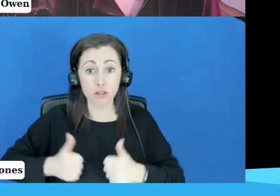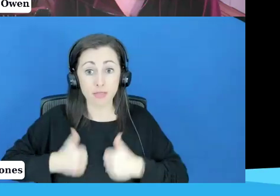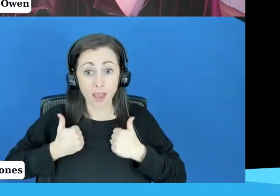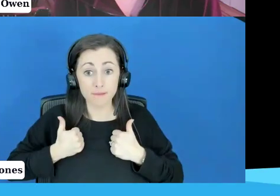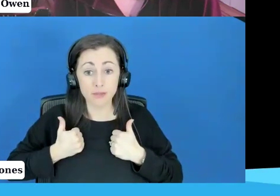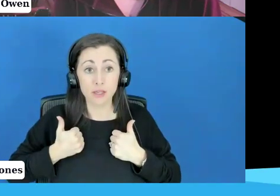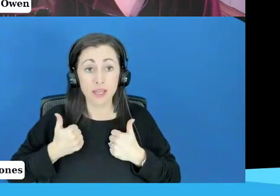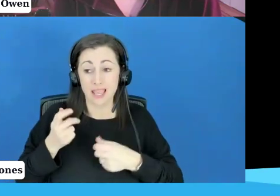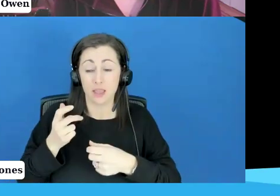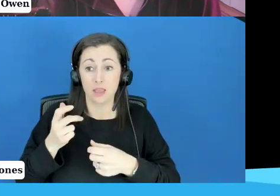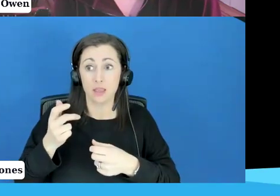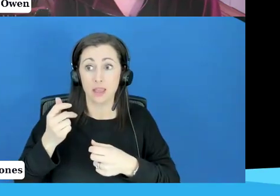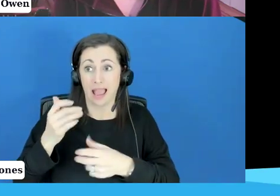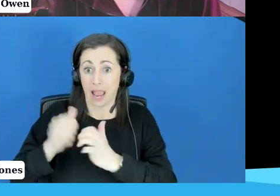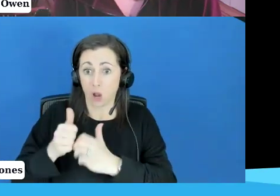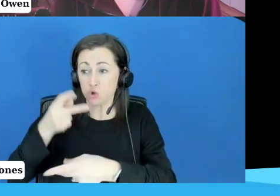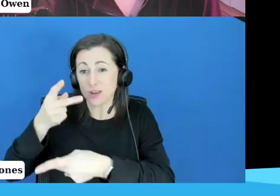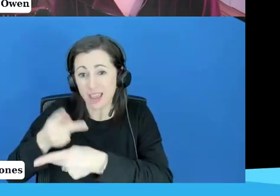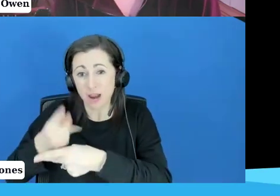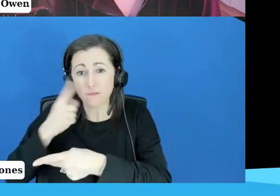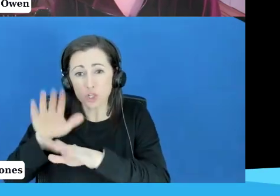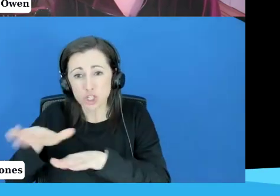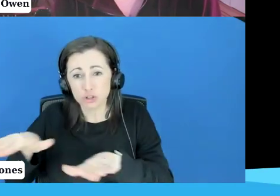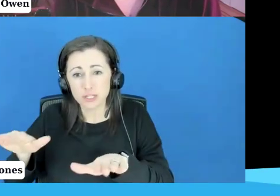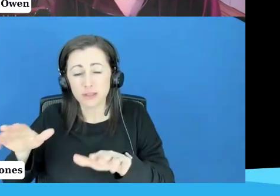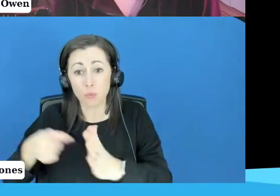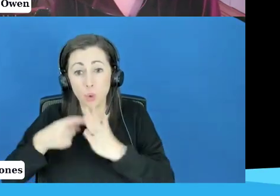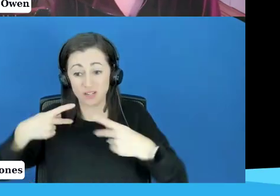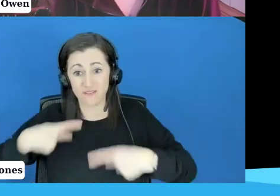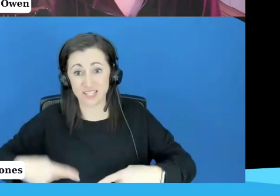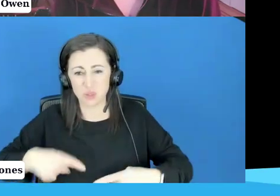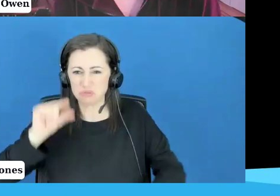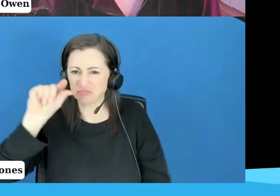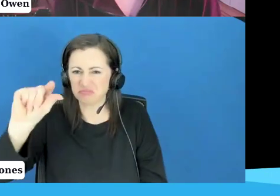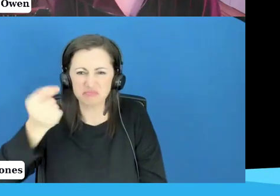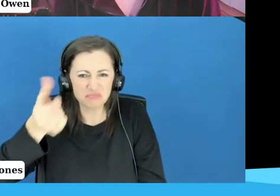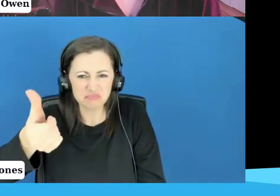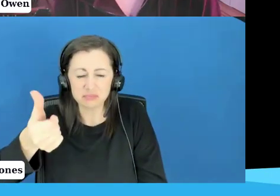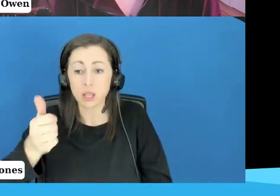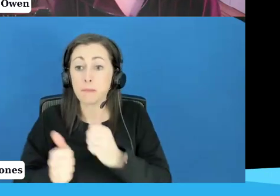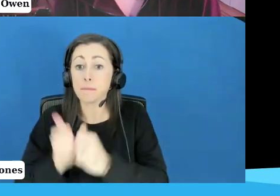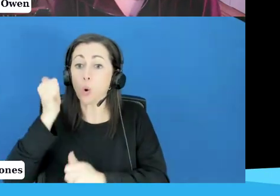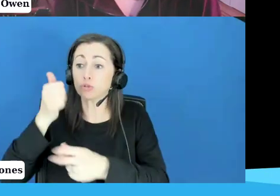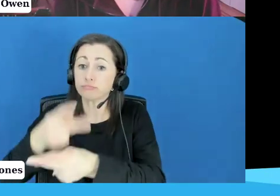is such a small window of it, small window of it. Most of your nurturing and raising your child